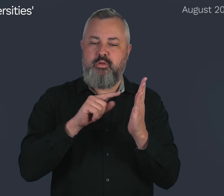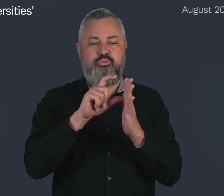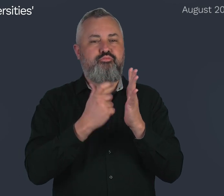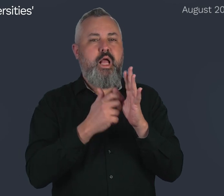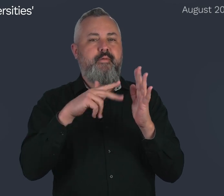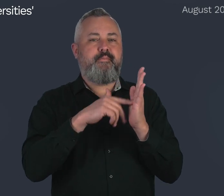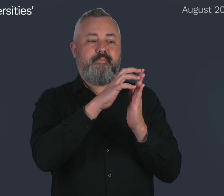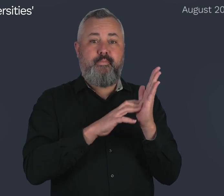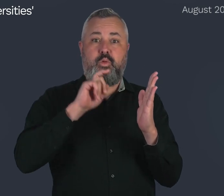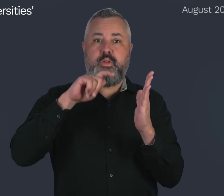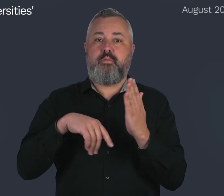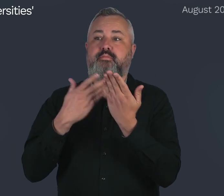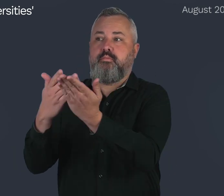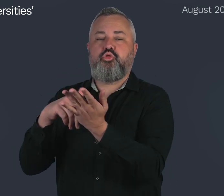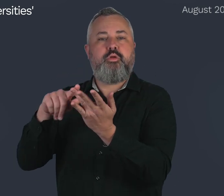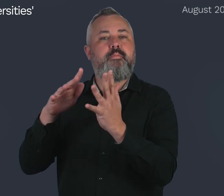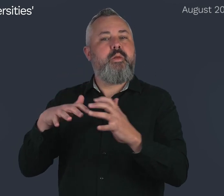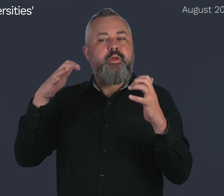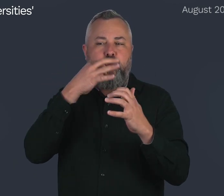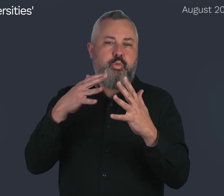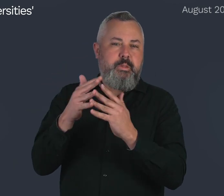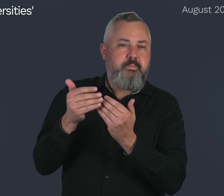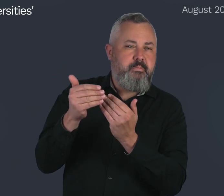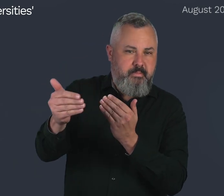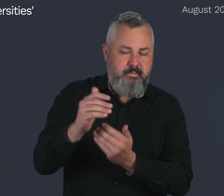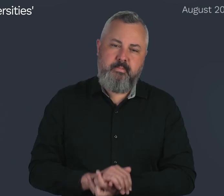which will be presented to parliament in the coming weeks.